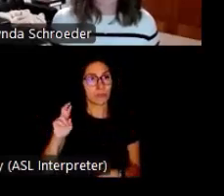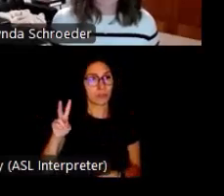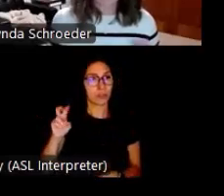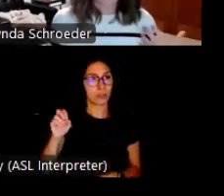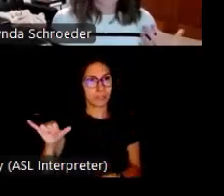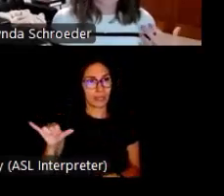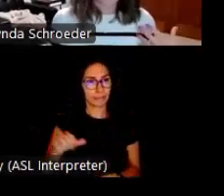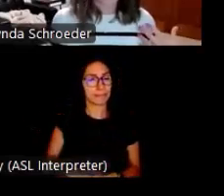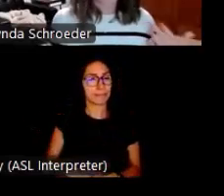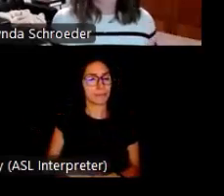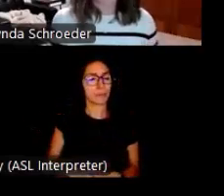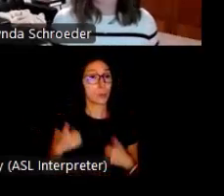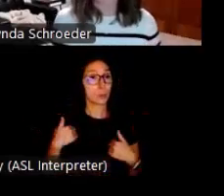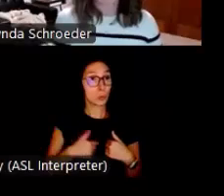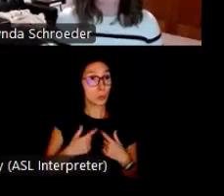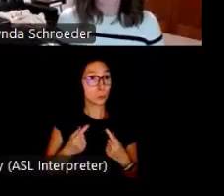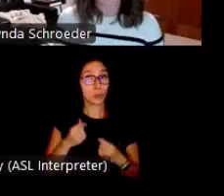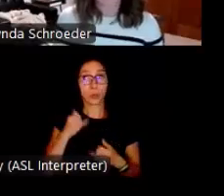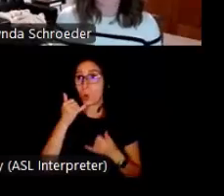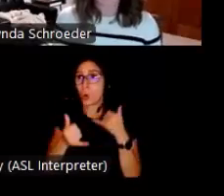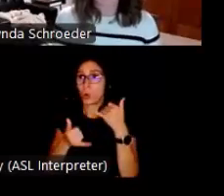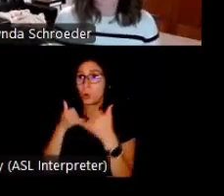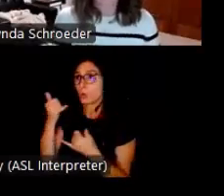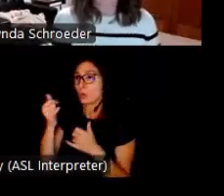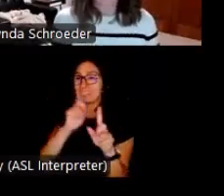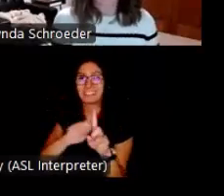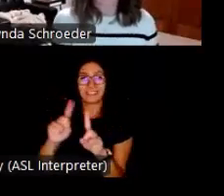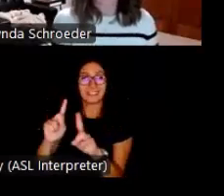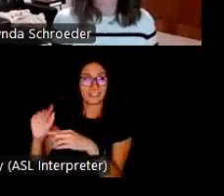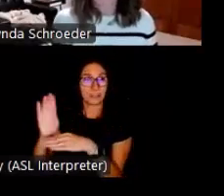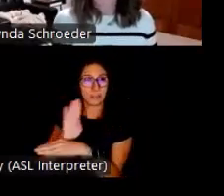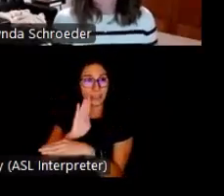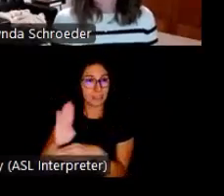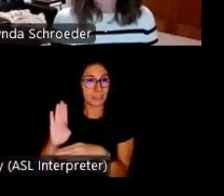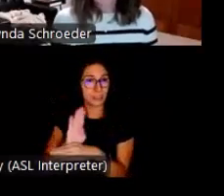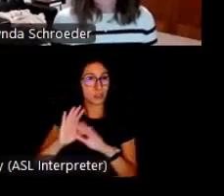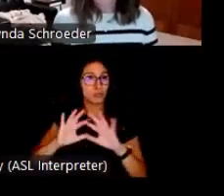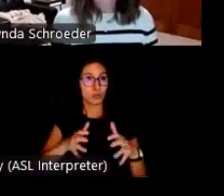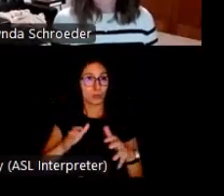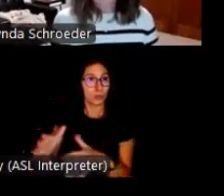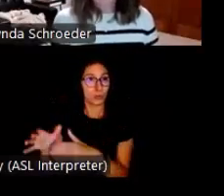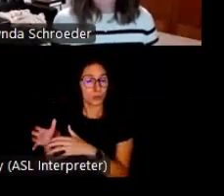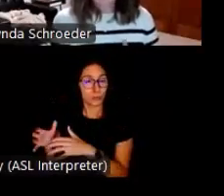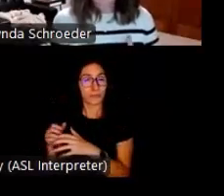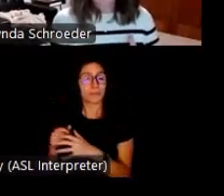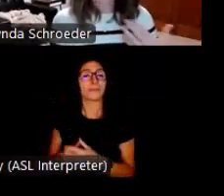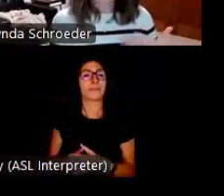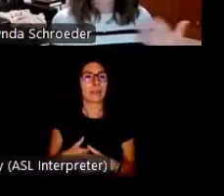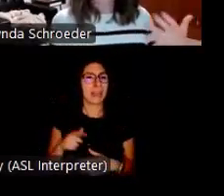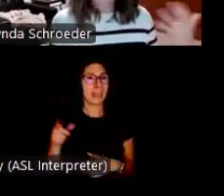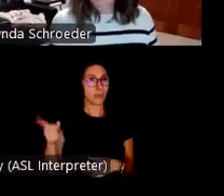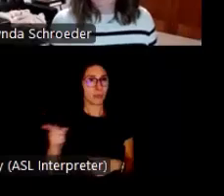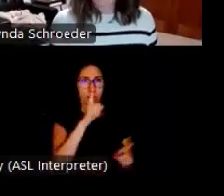And one of the groups that we had to call, they basically said, oh, well, you can reach Steve,